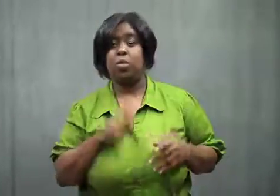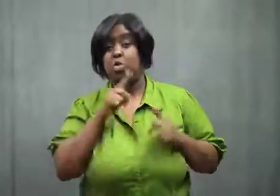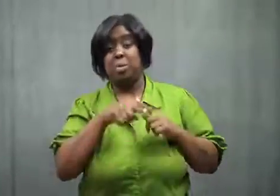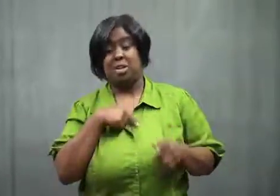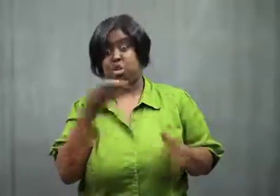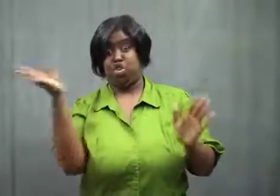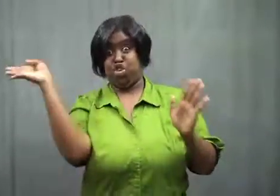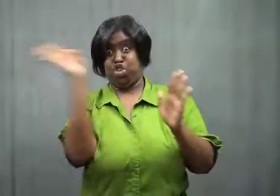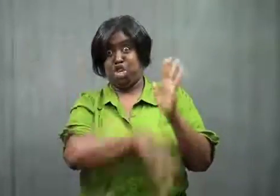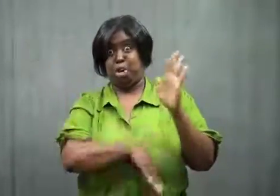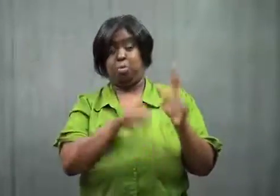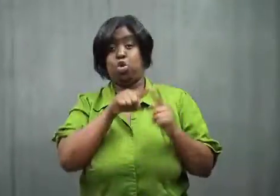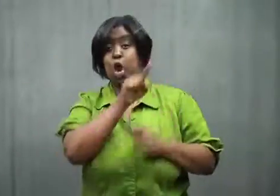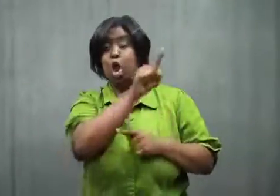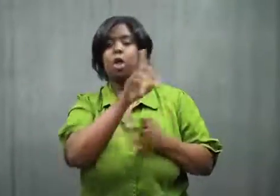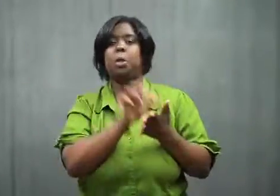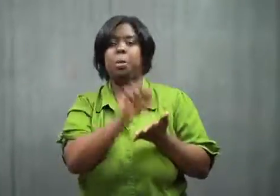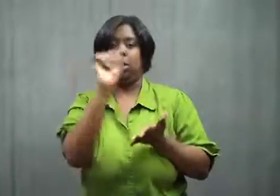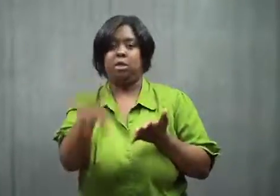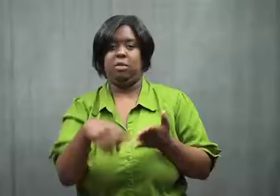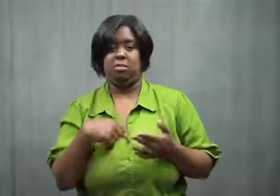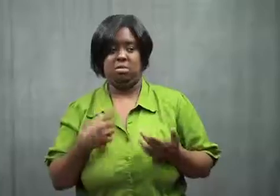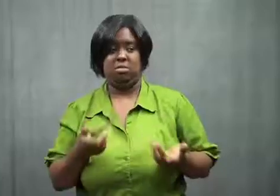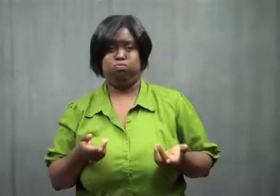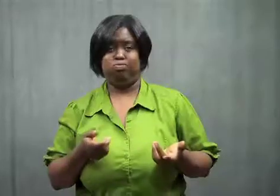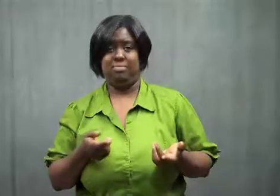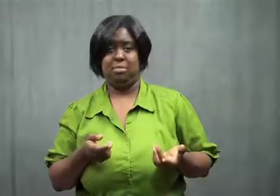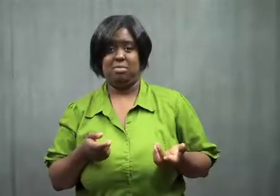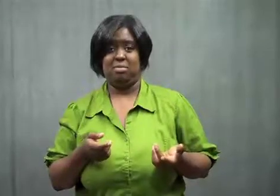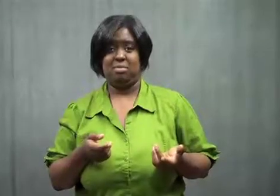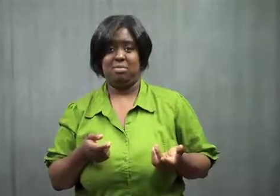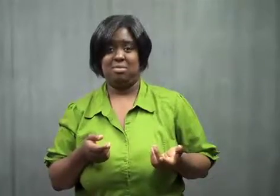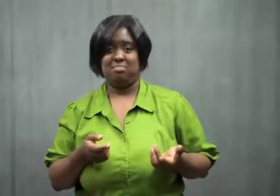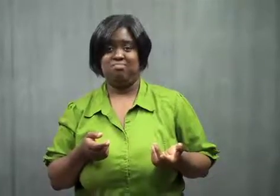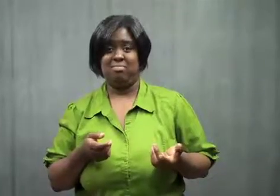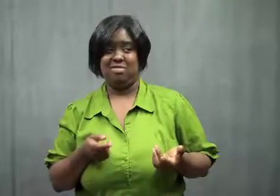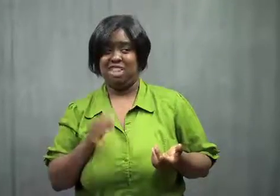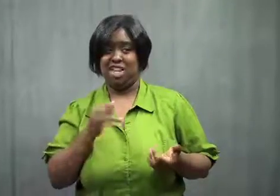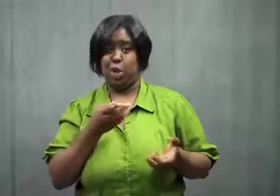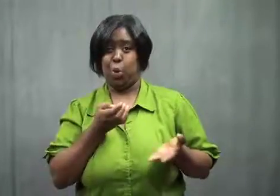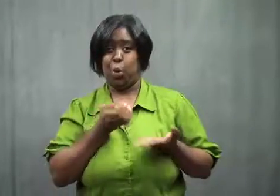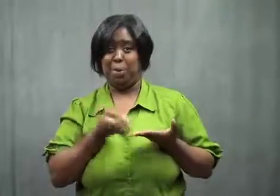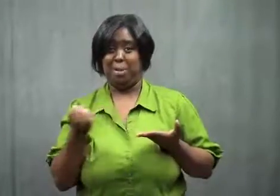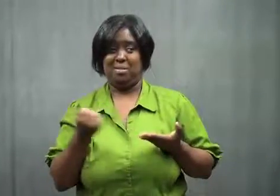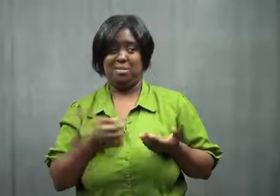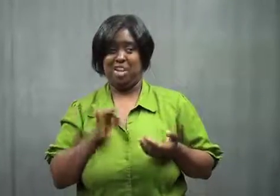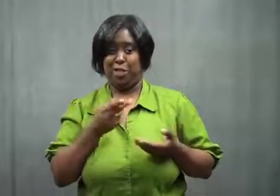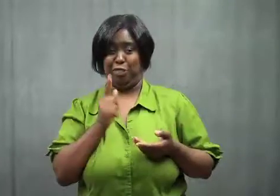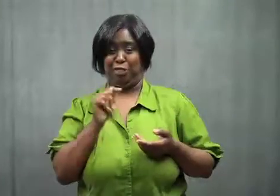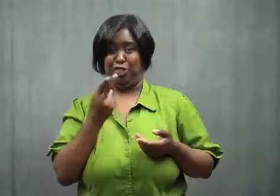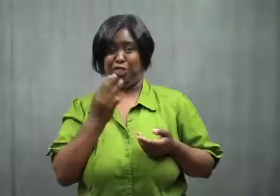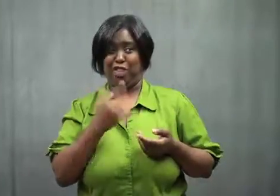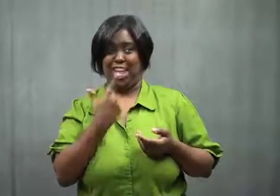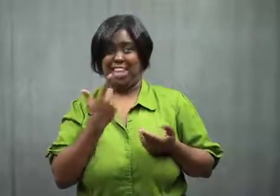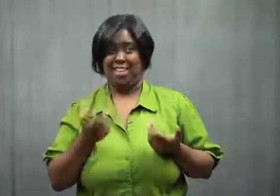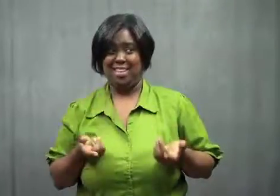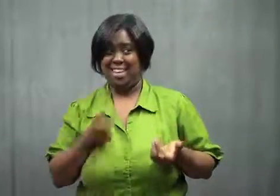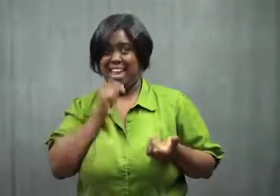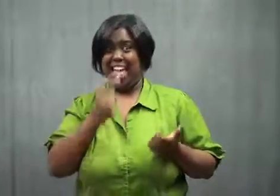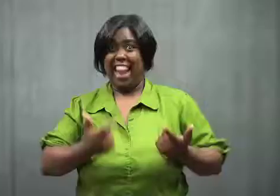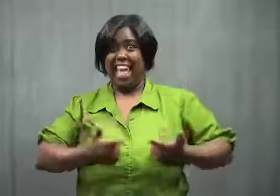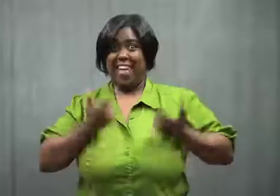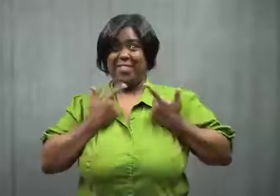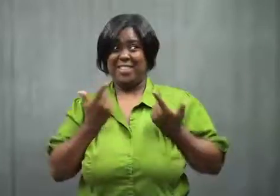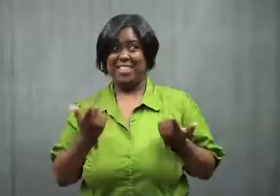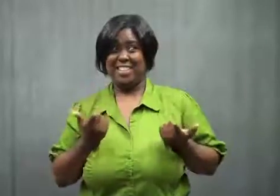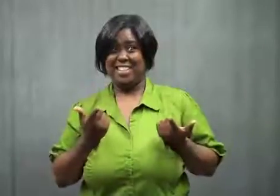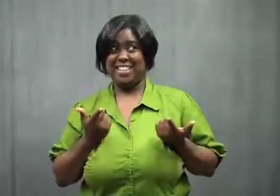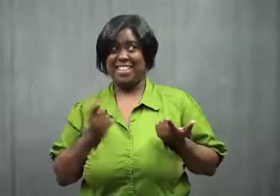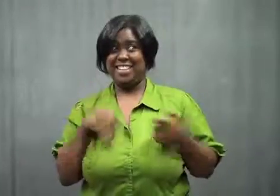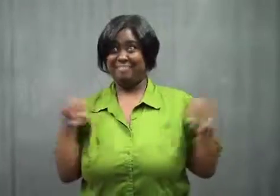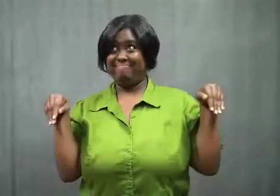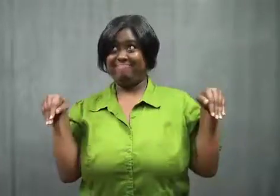To me, it was cheap. To her, it was expensive and valuable.